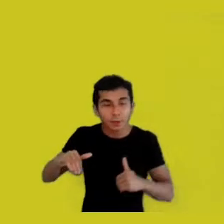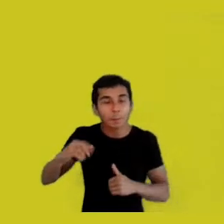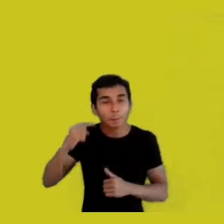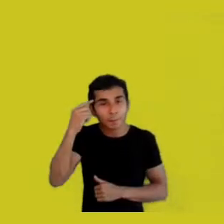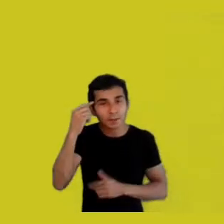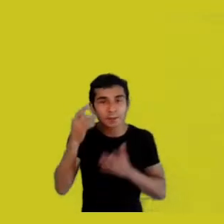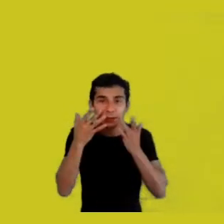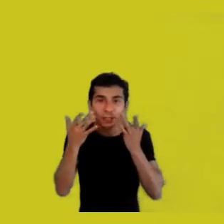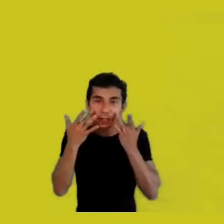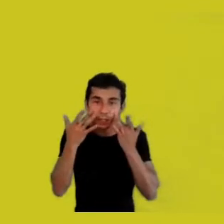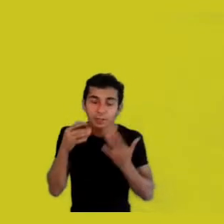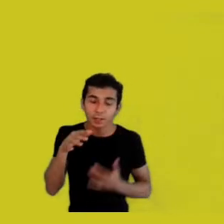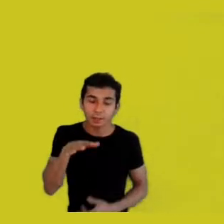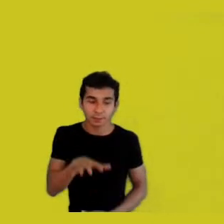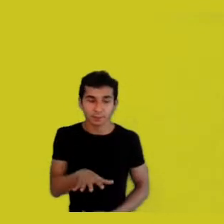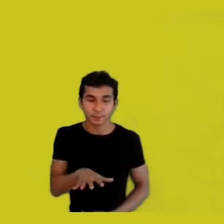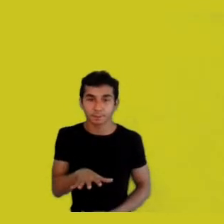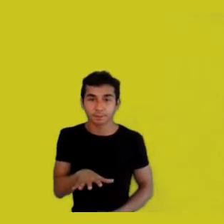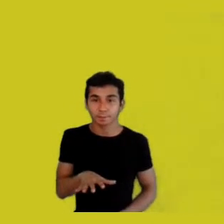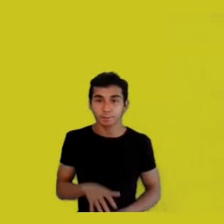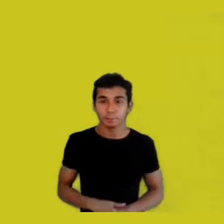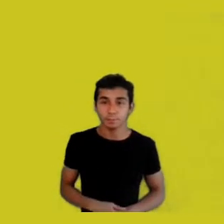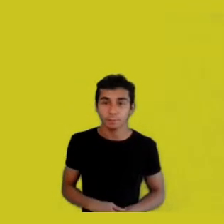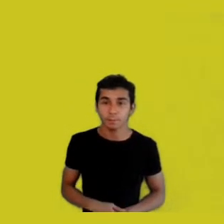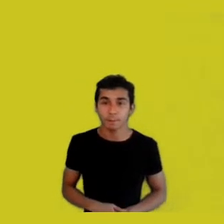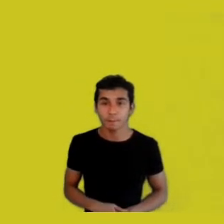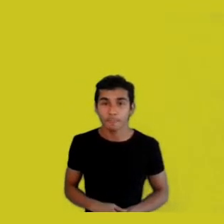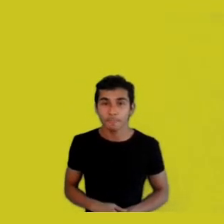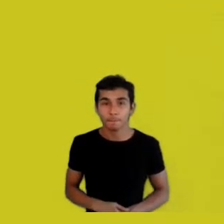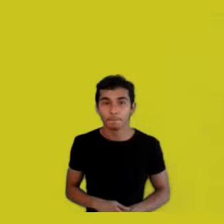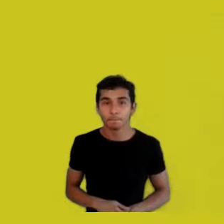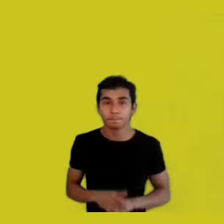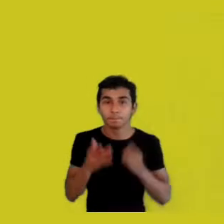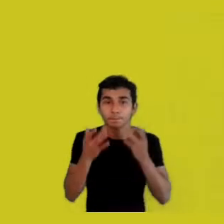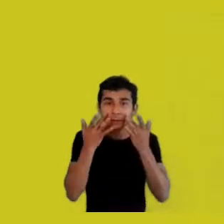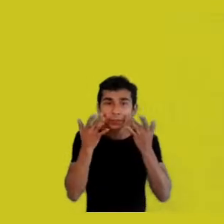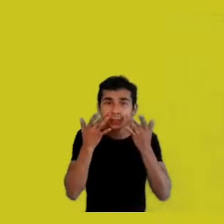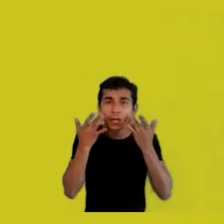What matrix are we talking about? What do we call theater? It’s a question.